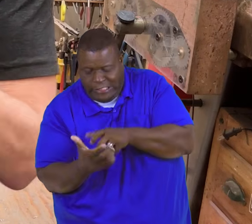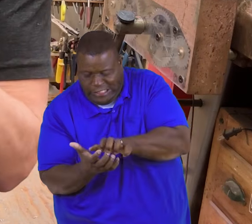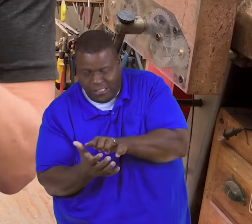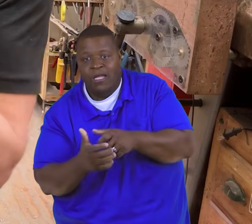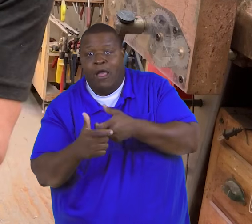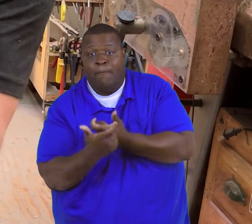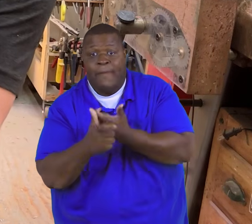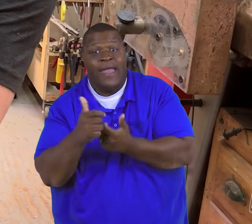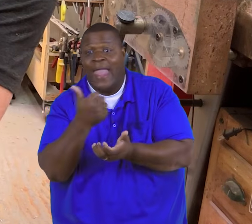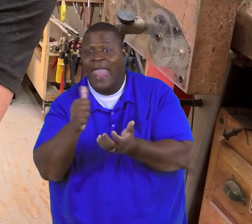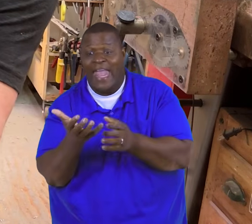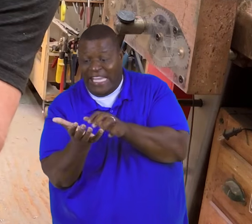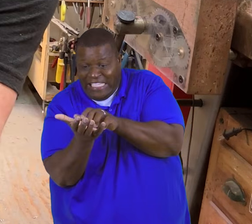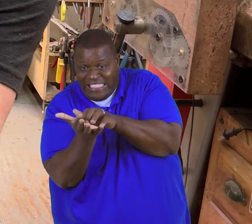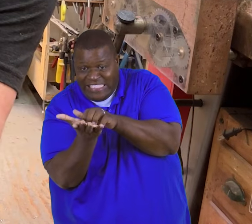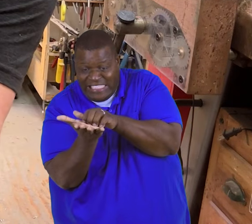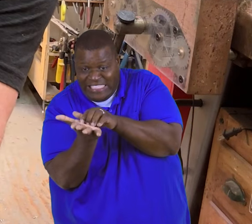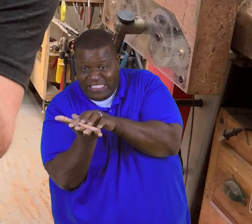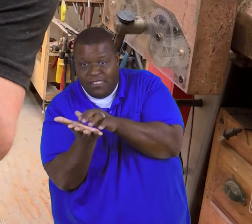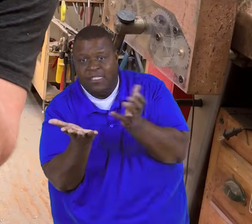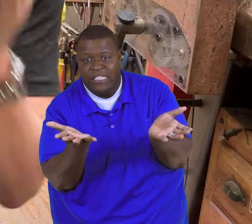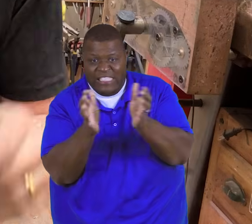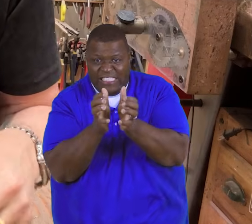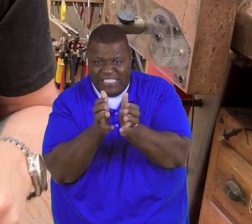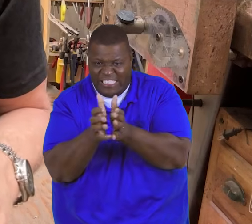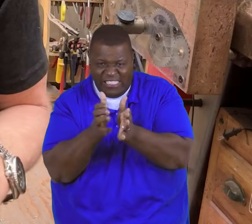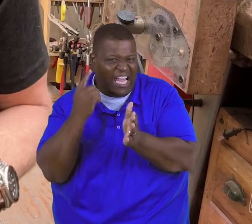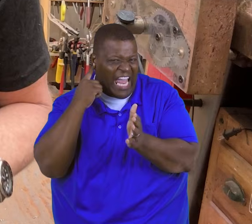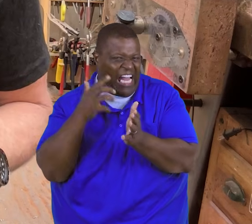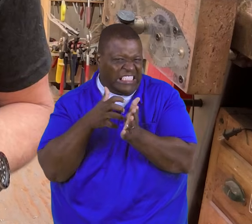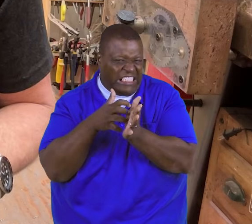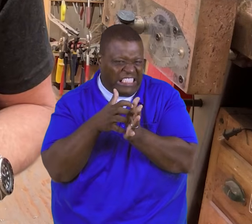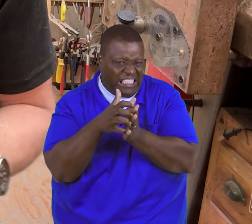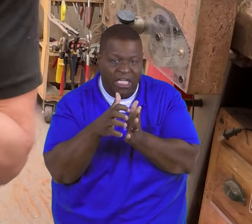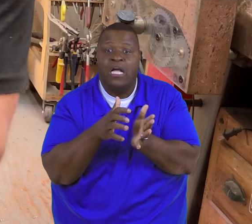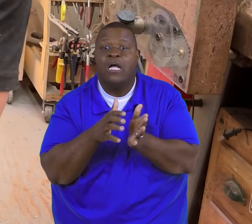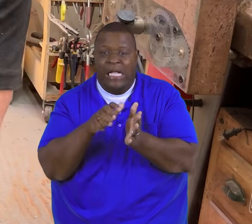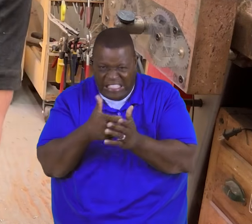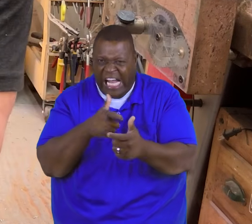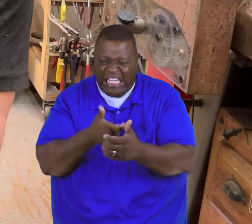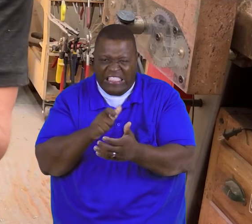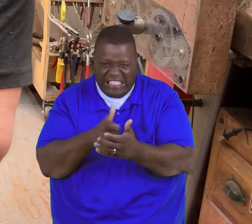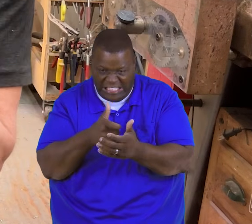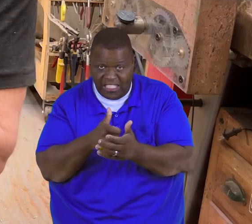so where you have two slight inconsistencies in the surface, which you could hear at the beginning, that [imitating metal rubbing]